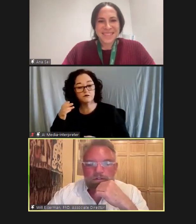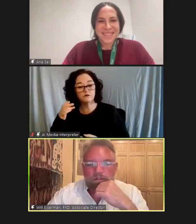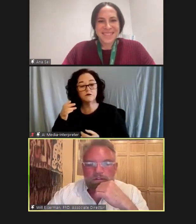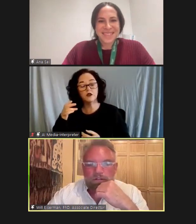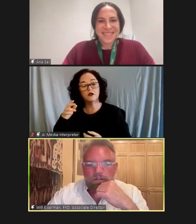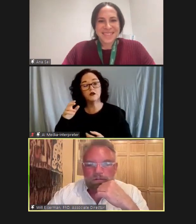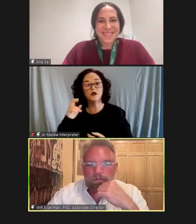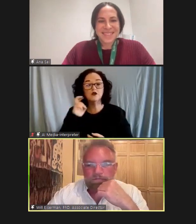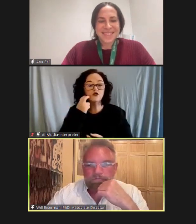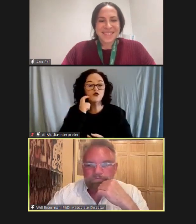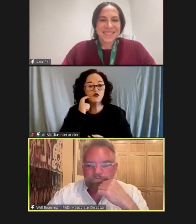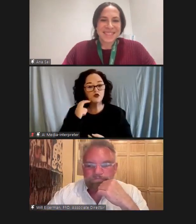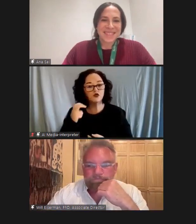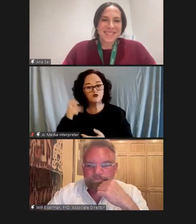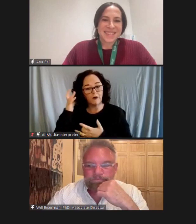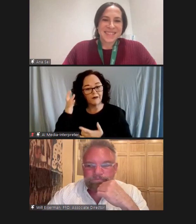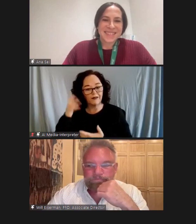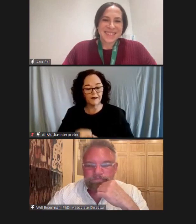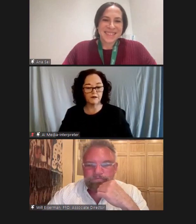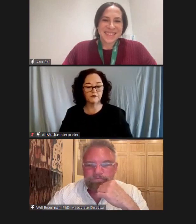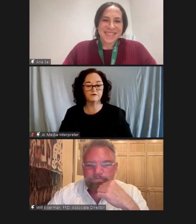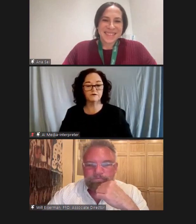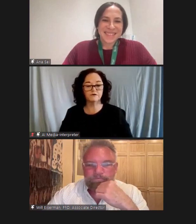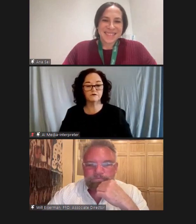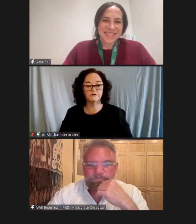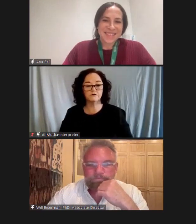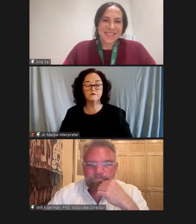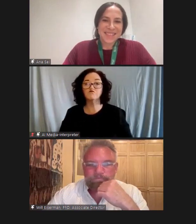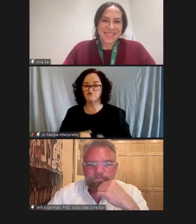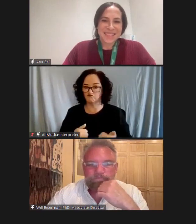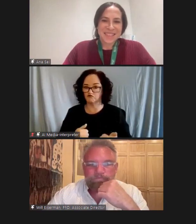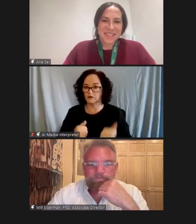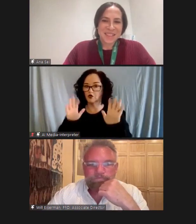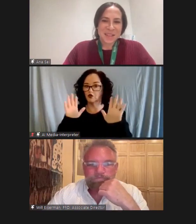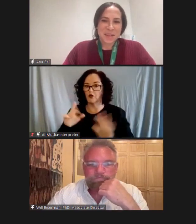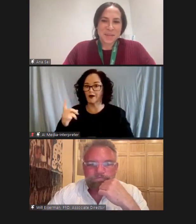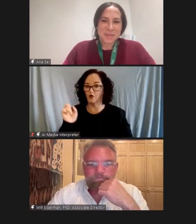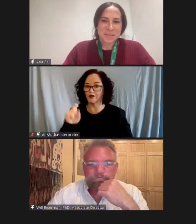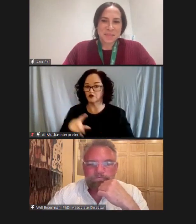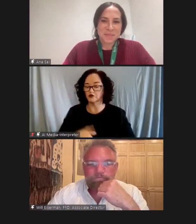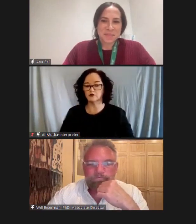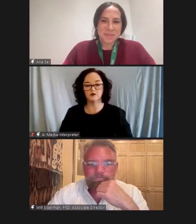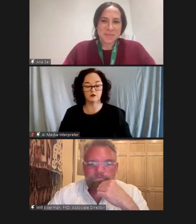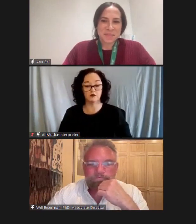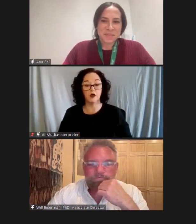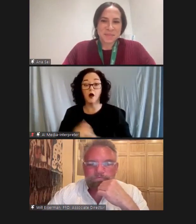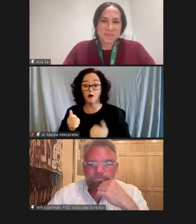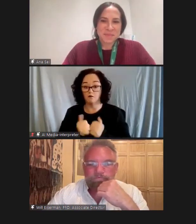neuropathy that is a great question um